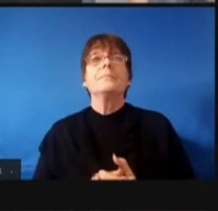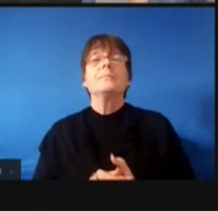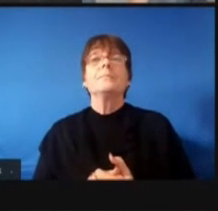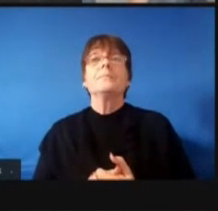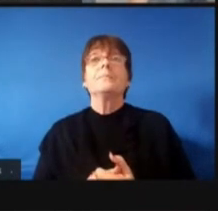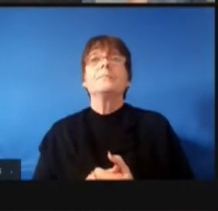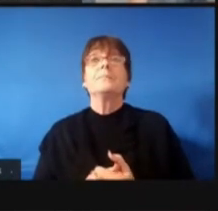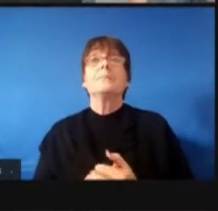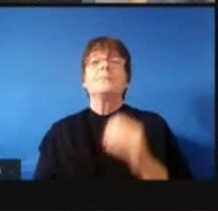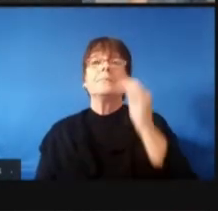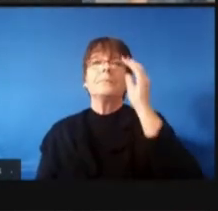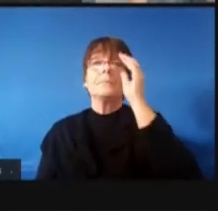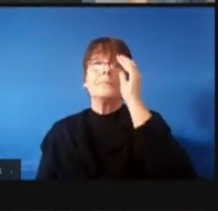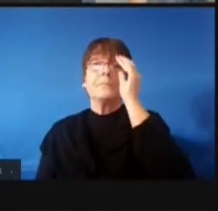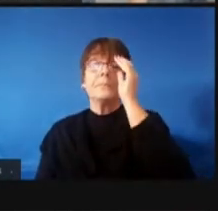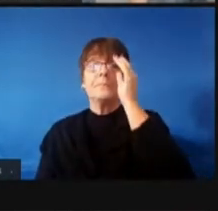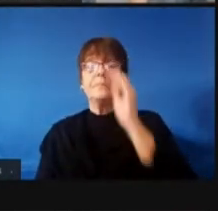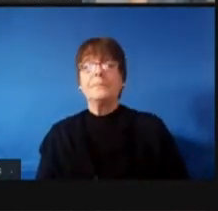ADJUSTED CASE RATE AND HEALTH